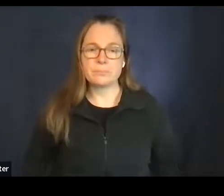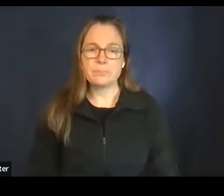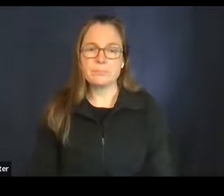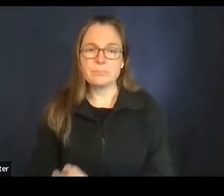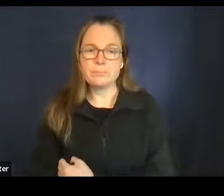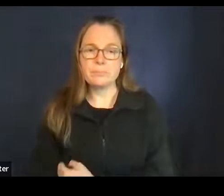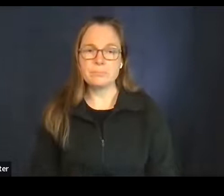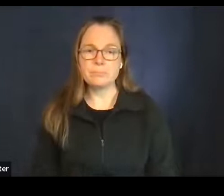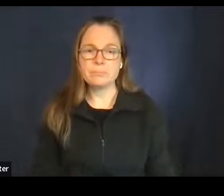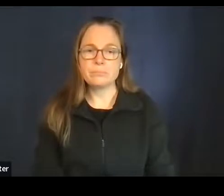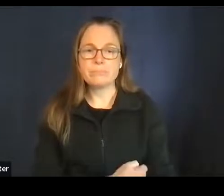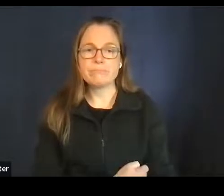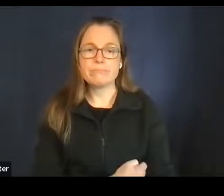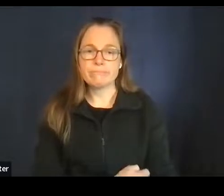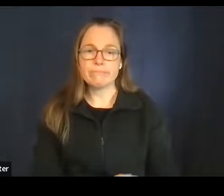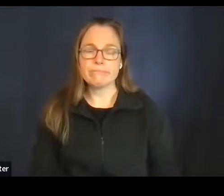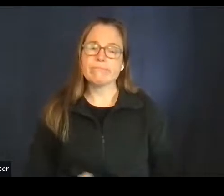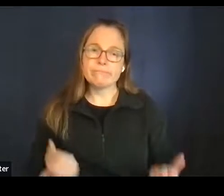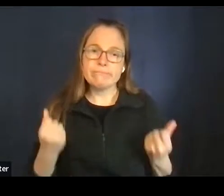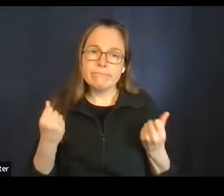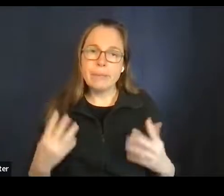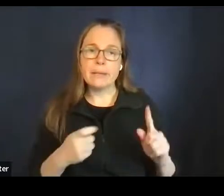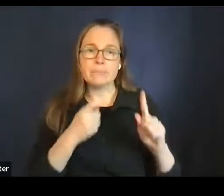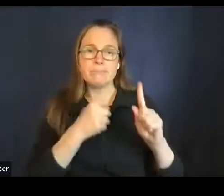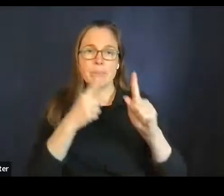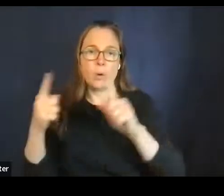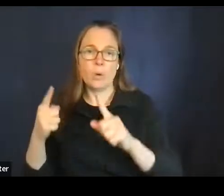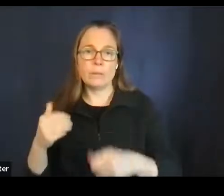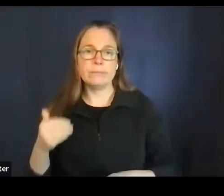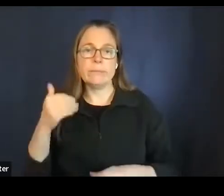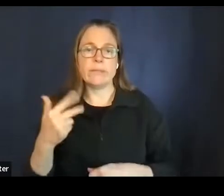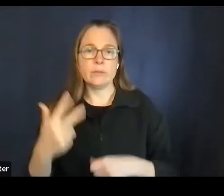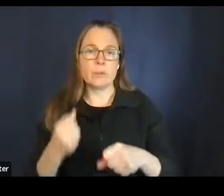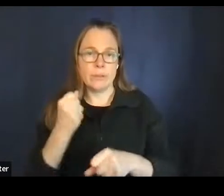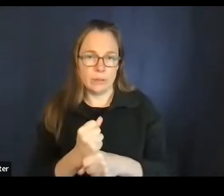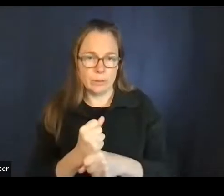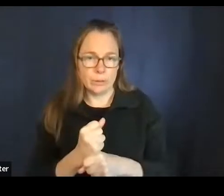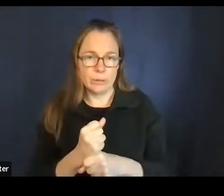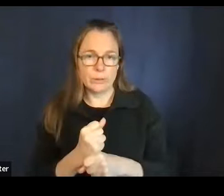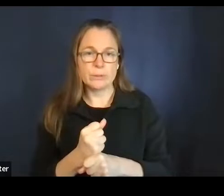So there are a variety of different milestones over the next three years that contain decisions that will impact that estimate.